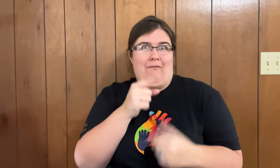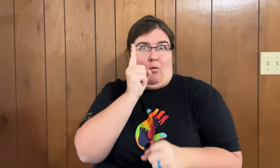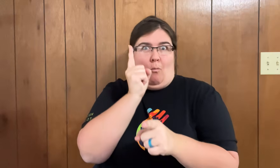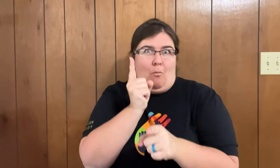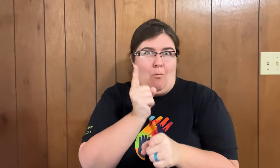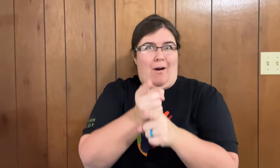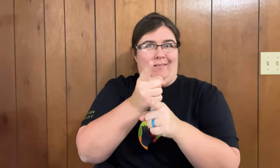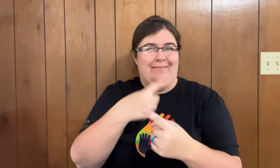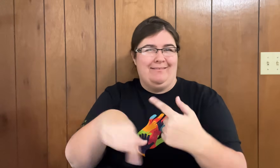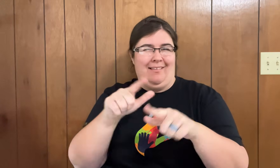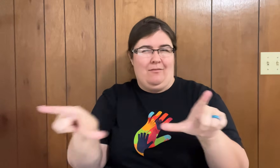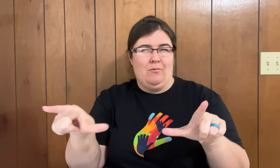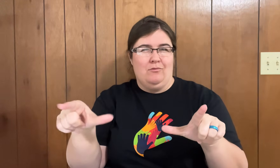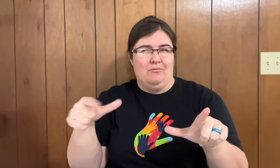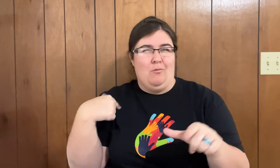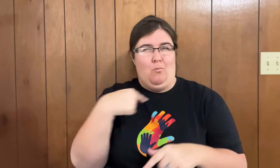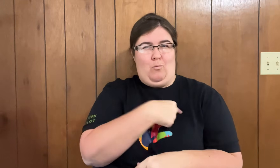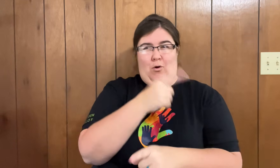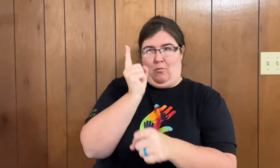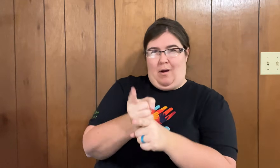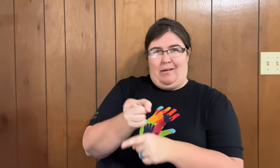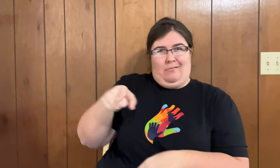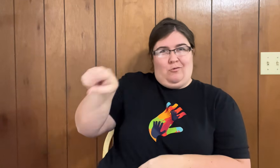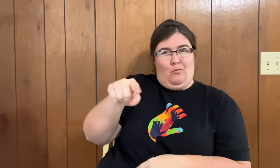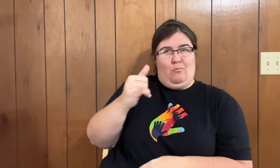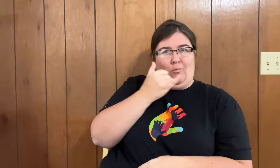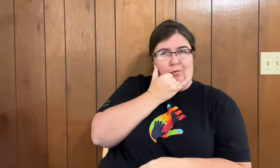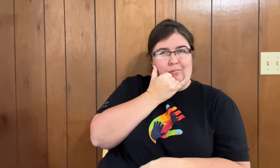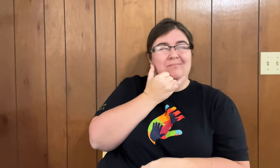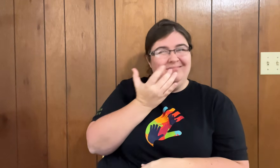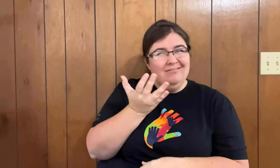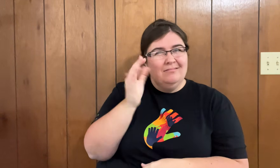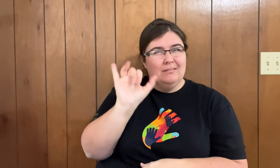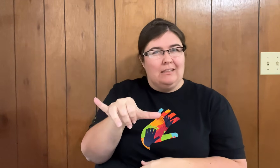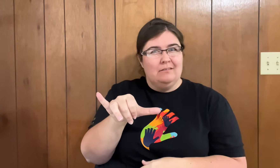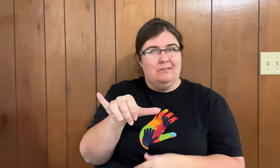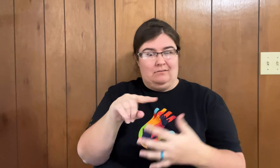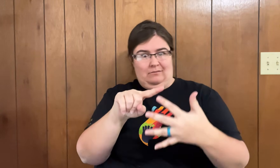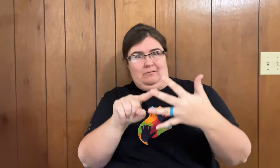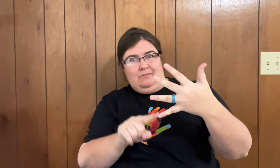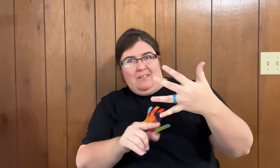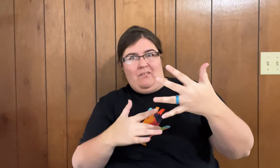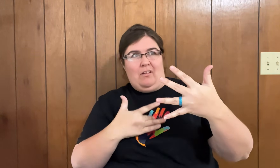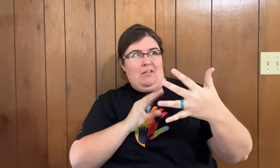important. "We have the right sign language. We are right, thus you have the wrong one."